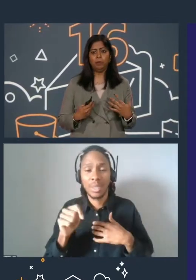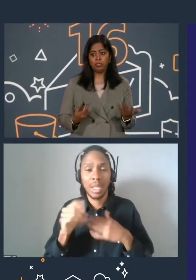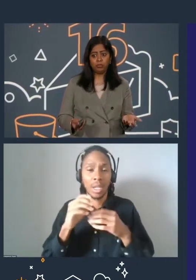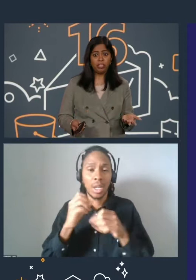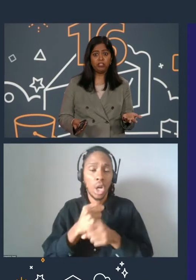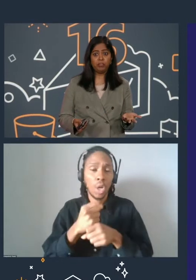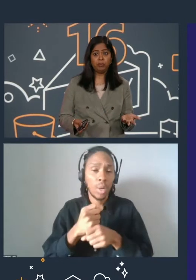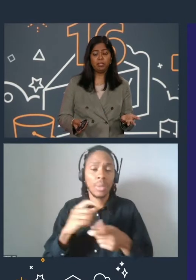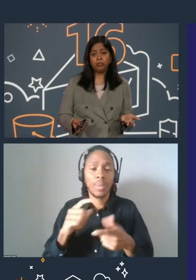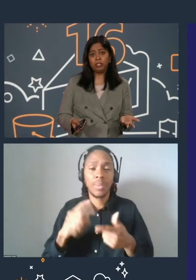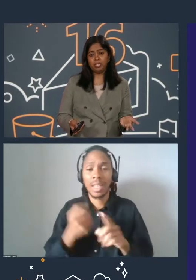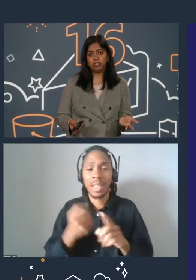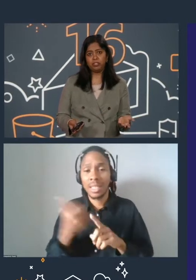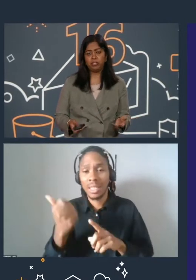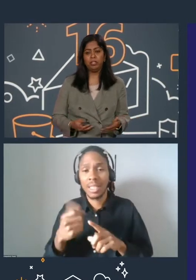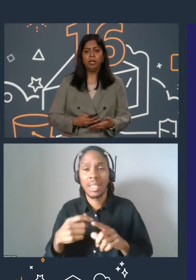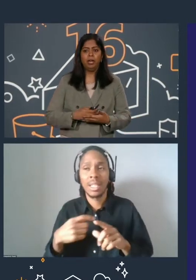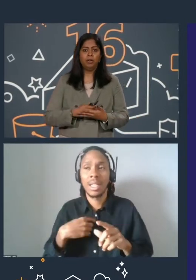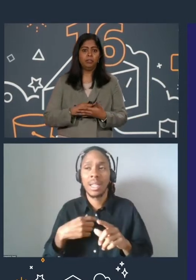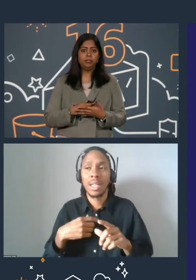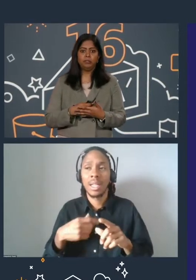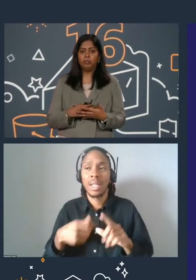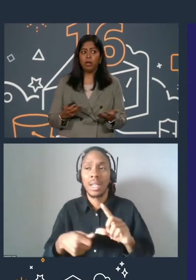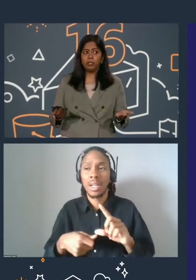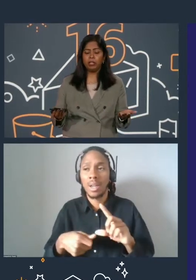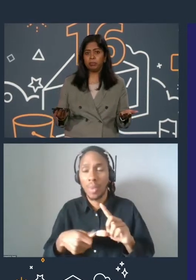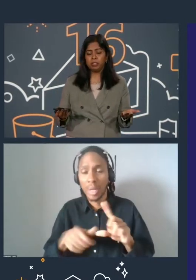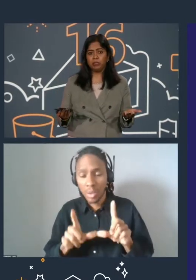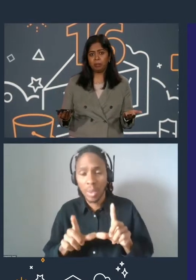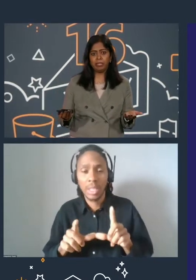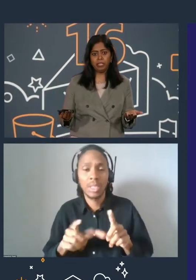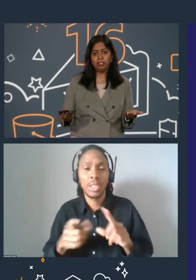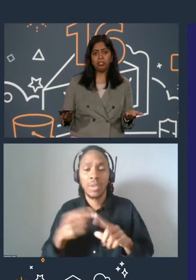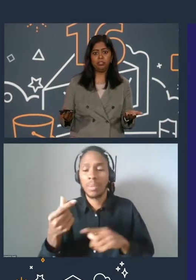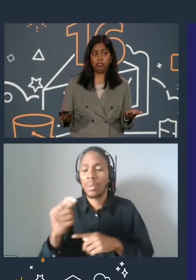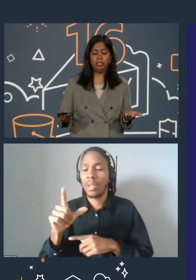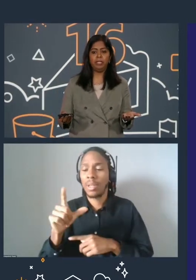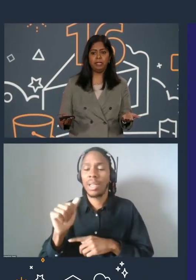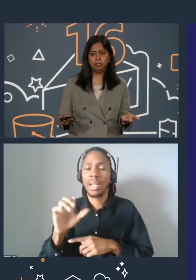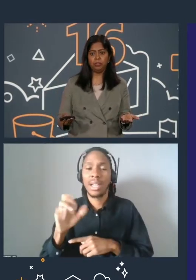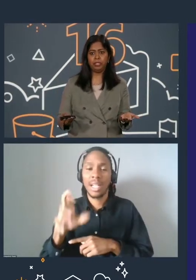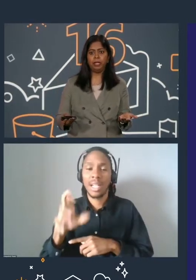restoration from S3 Glacier, throughout an objects replication journey in S3,